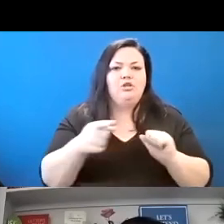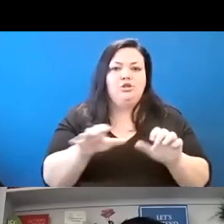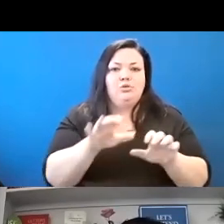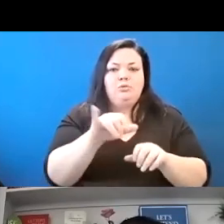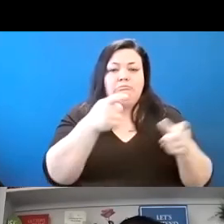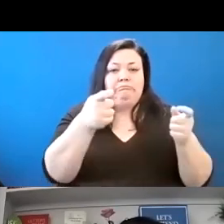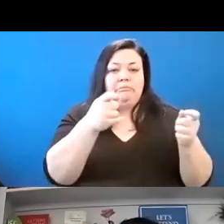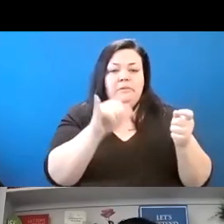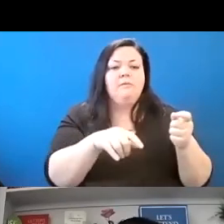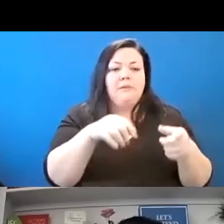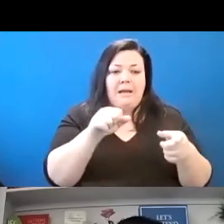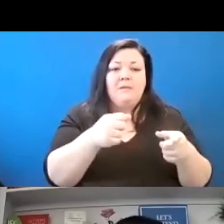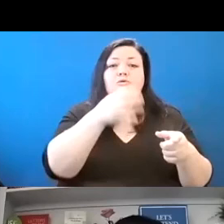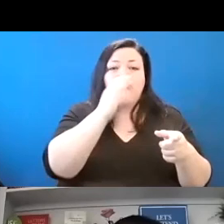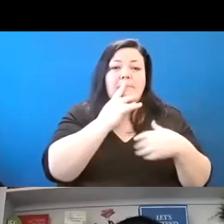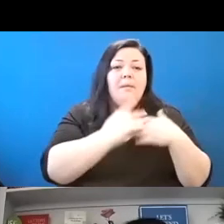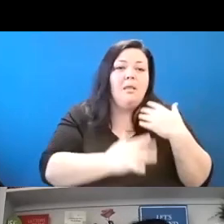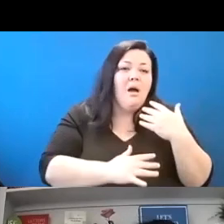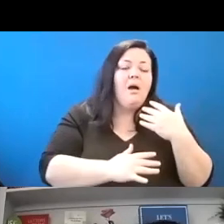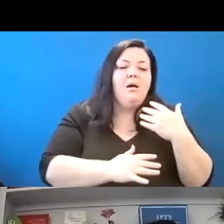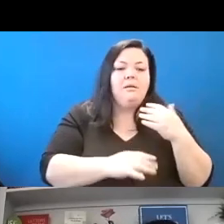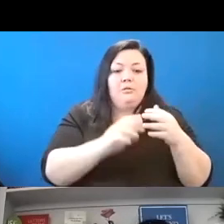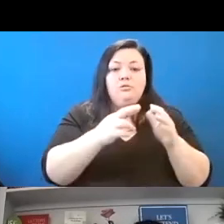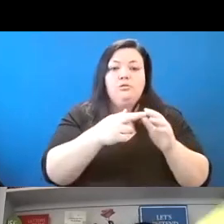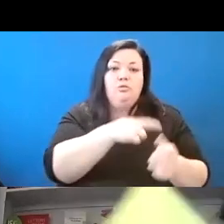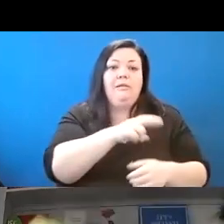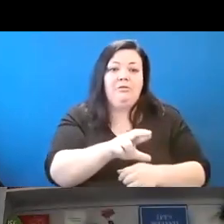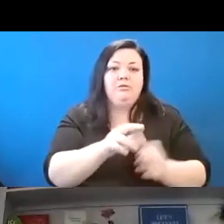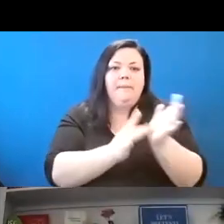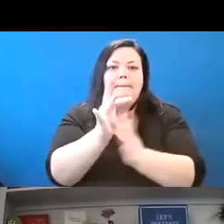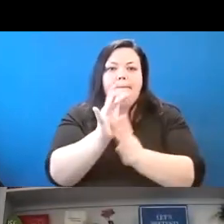yeah drinking blood of enemies religious i have biblical i like but religious works too yeah